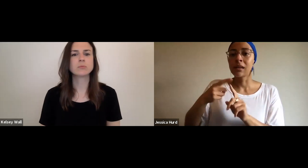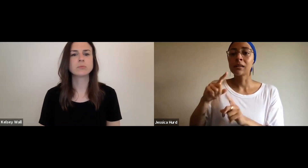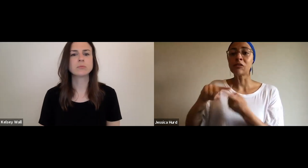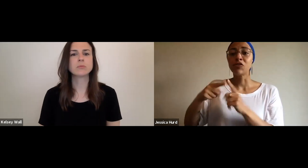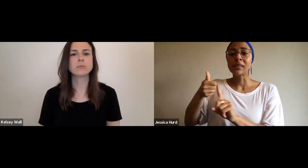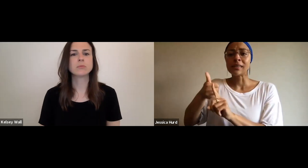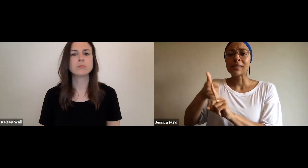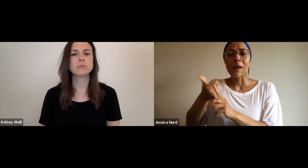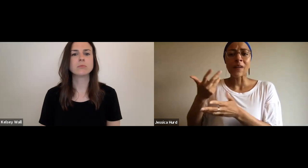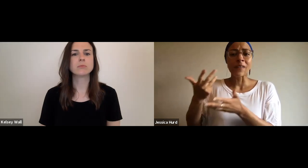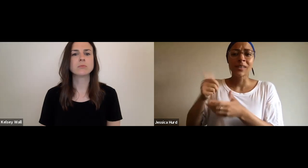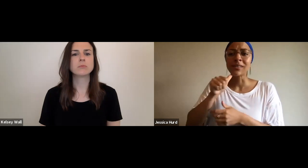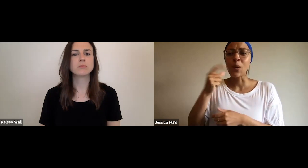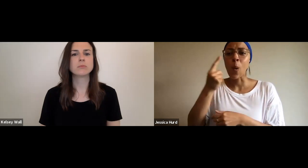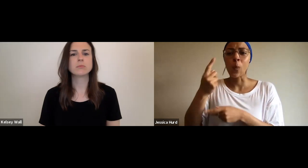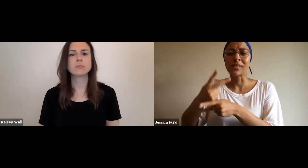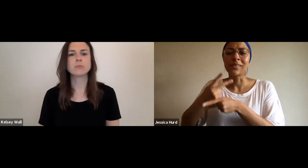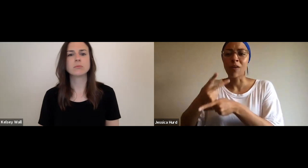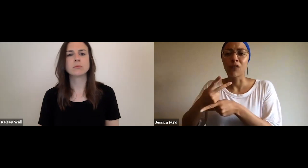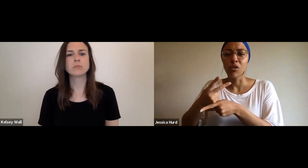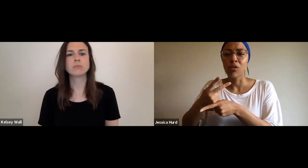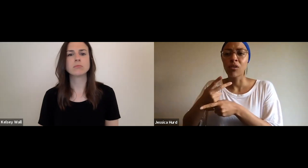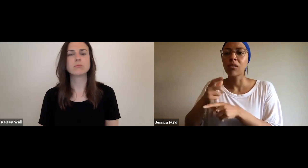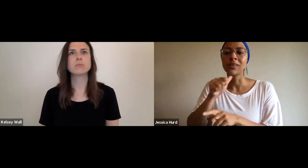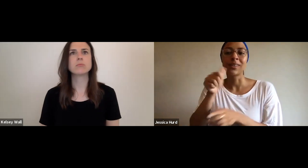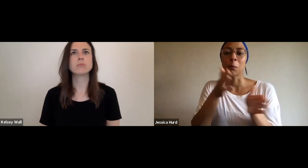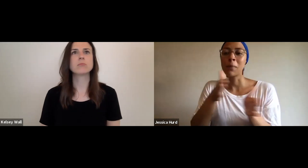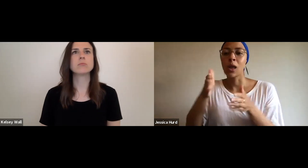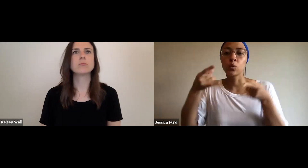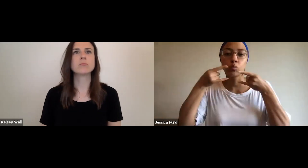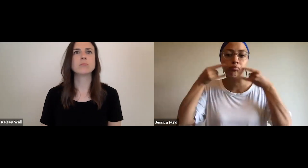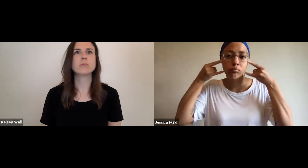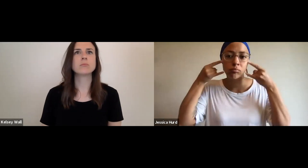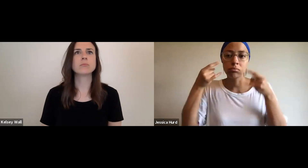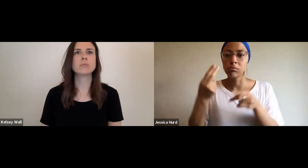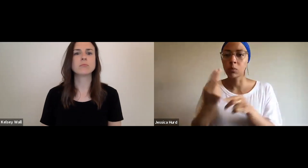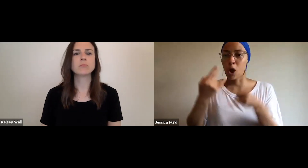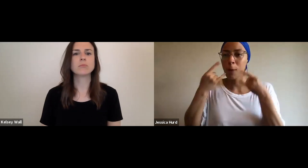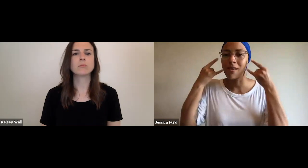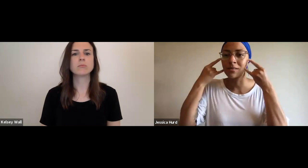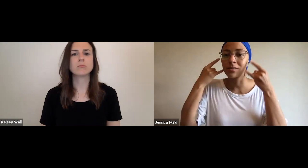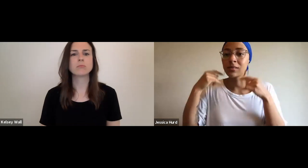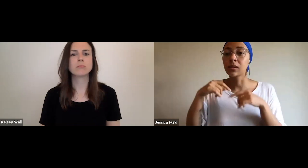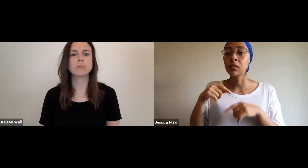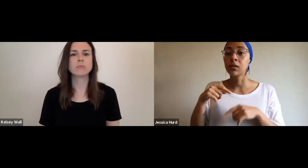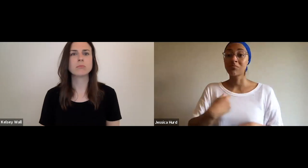One person wrote that they're supposed to go for a walk with a friend who is not being careful, and told this individual that they're